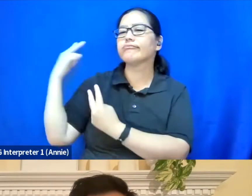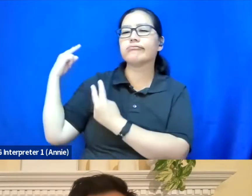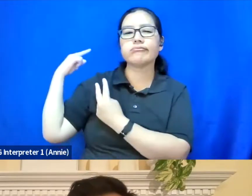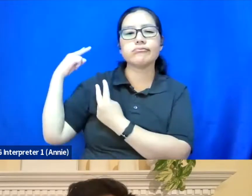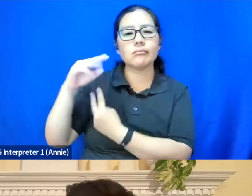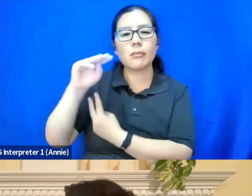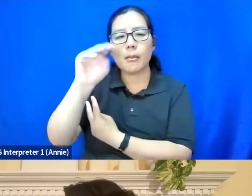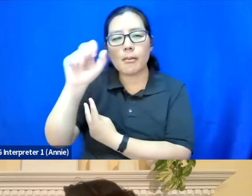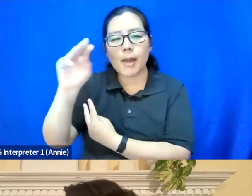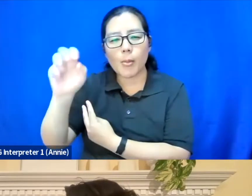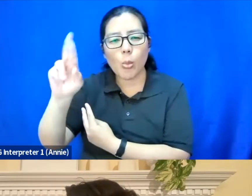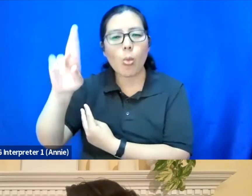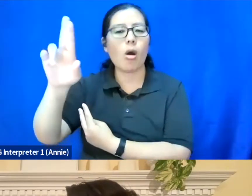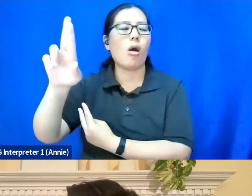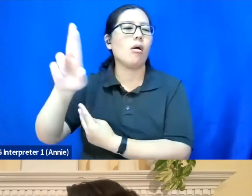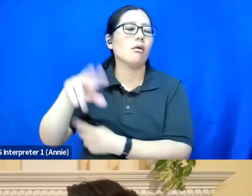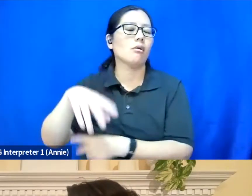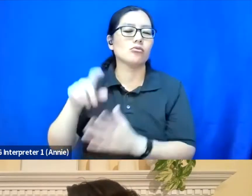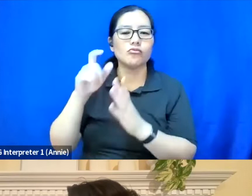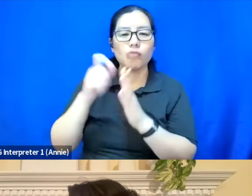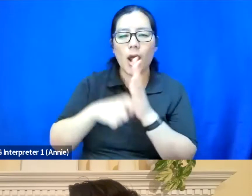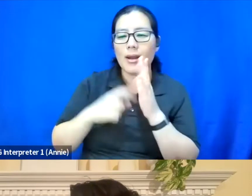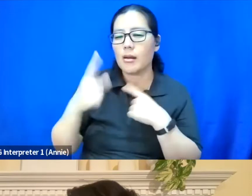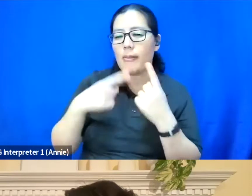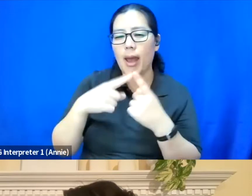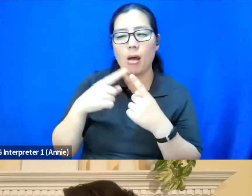Do you mind if I speak first? Of course. Go ahead.